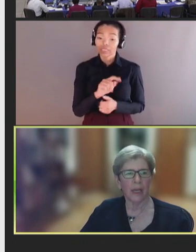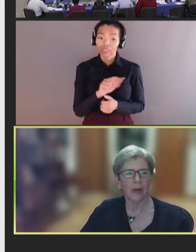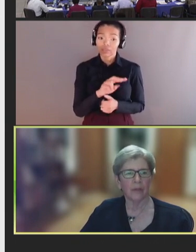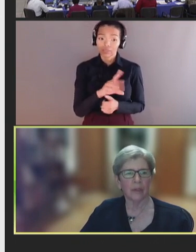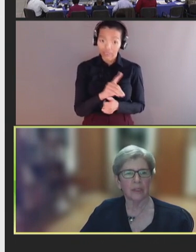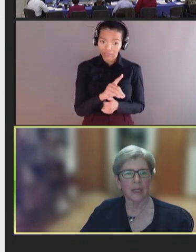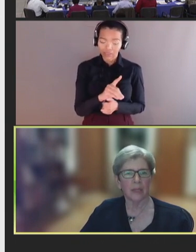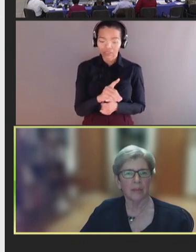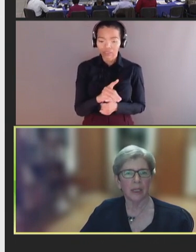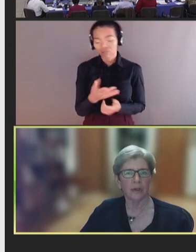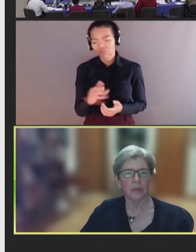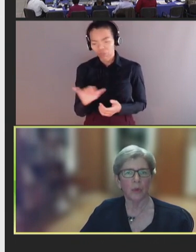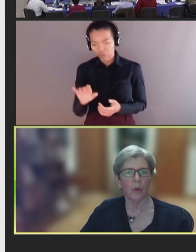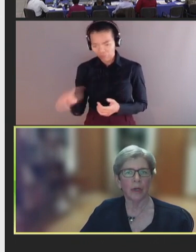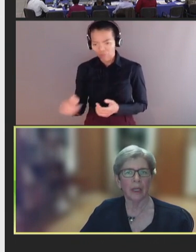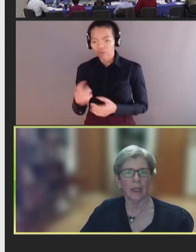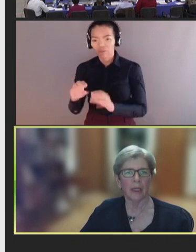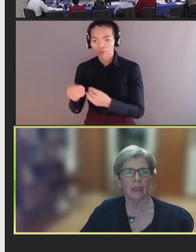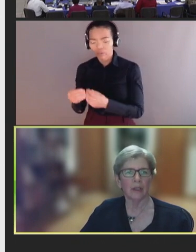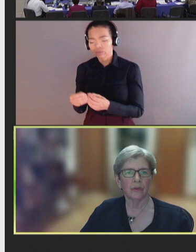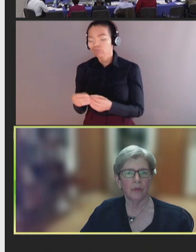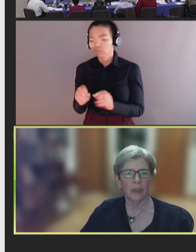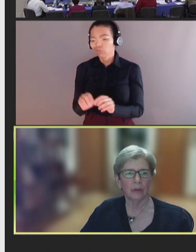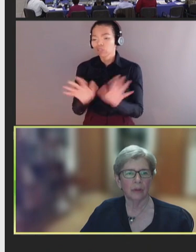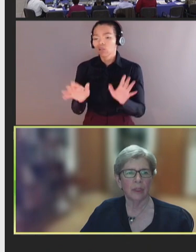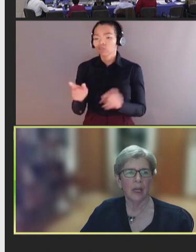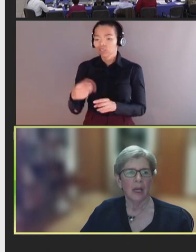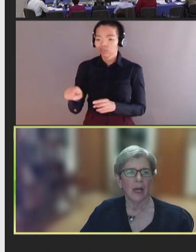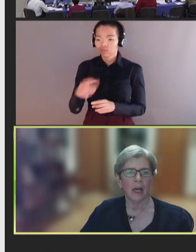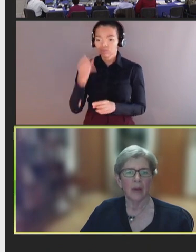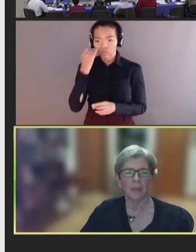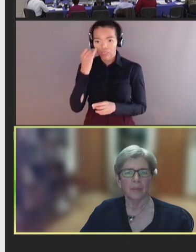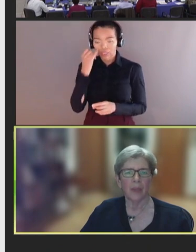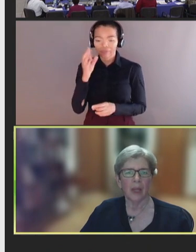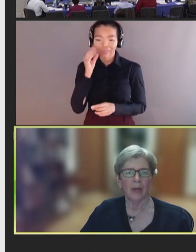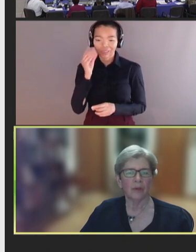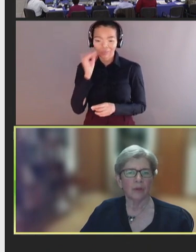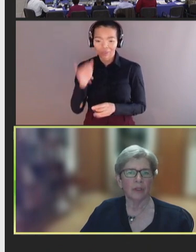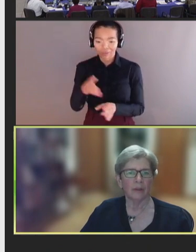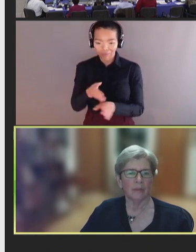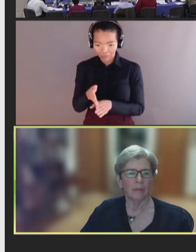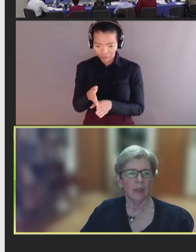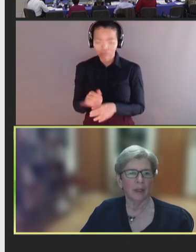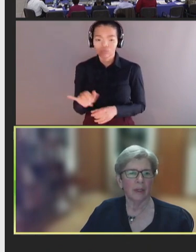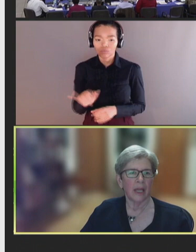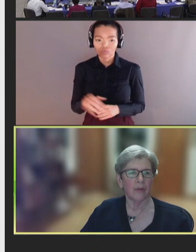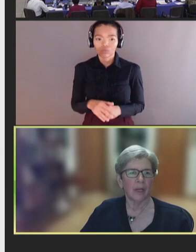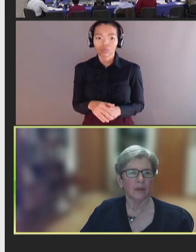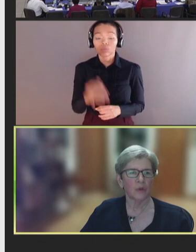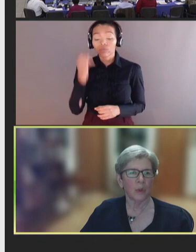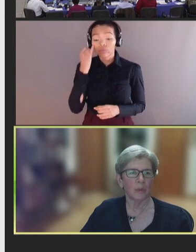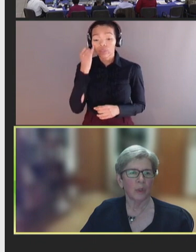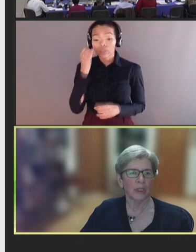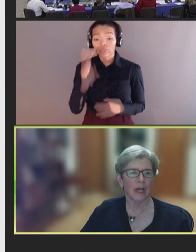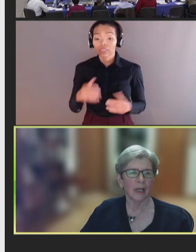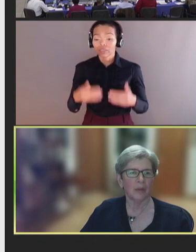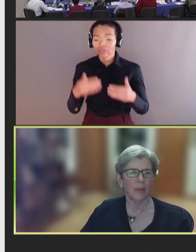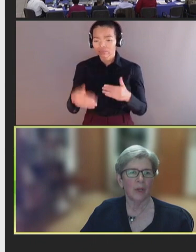obvious to anybody who's been working in this field. And if you could advance one more time,